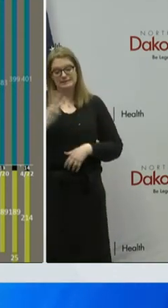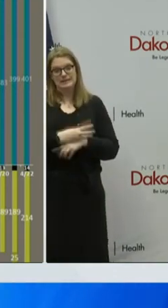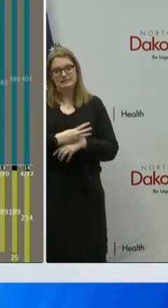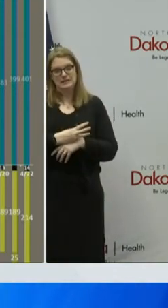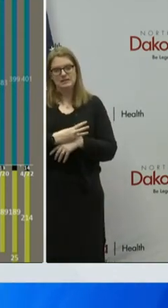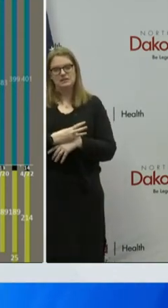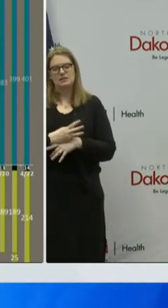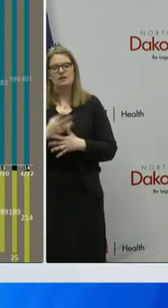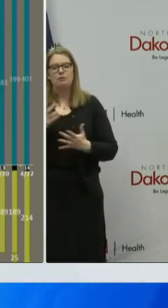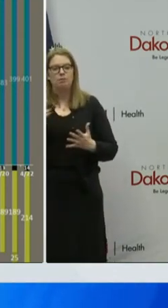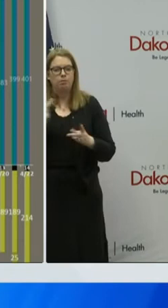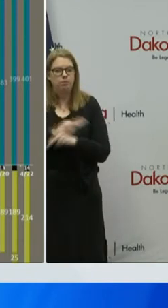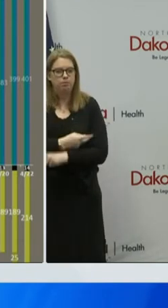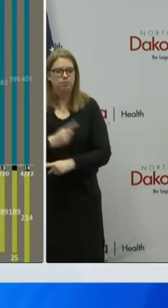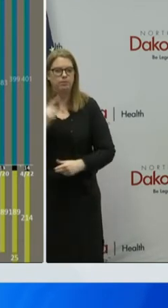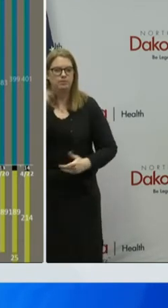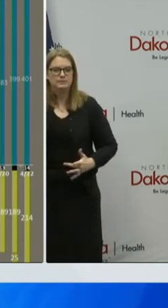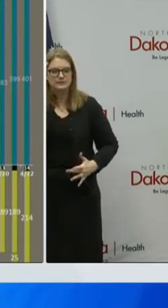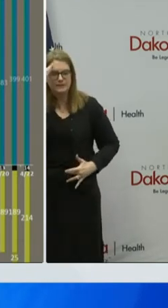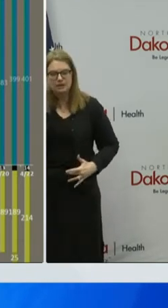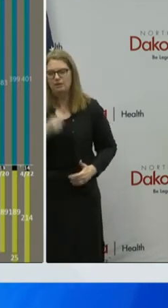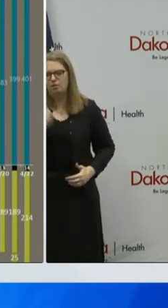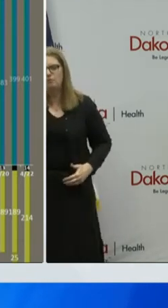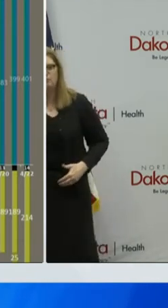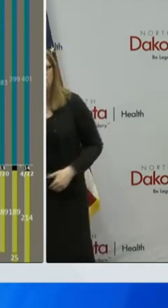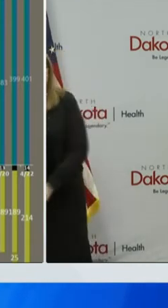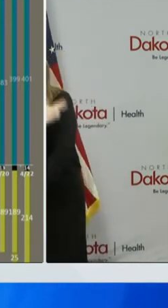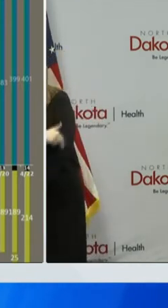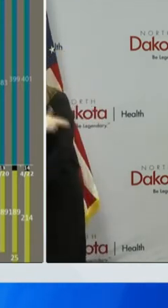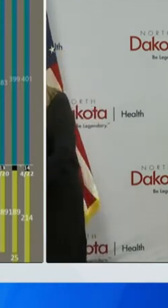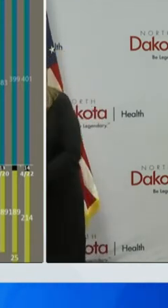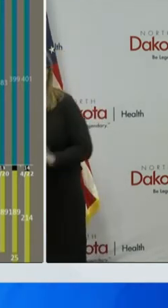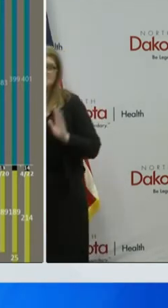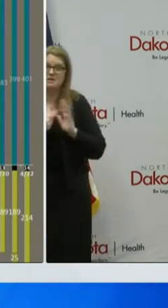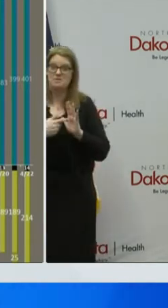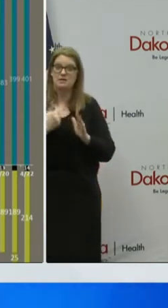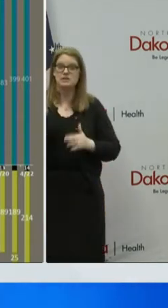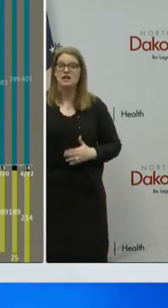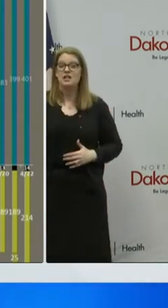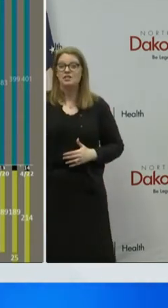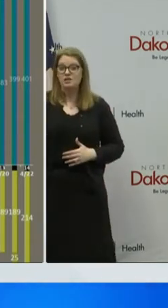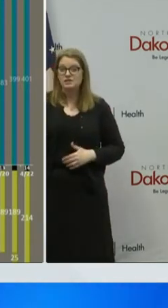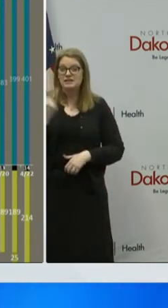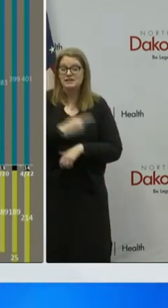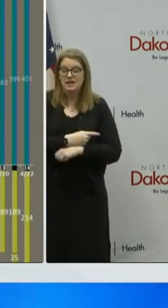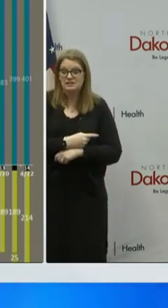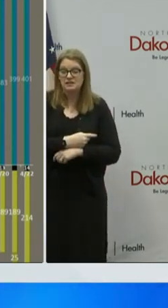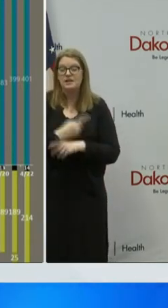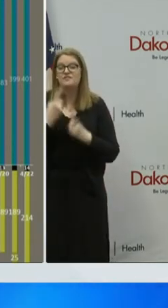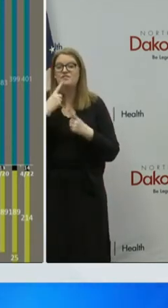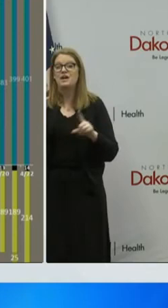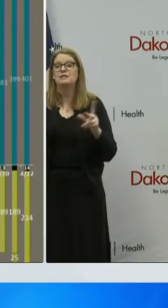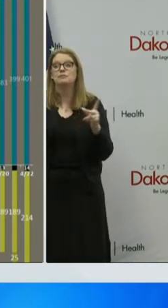DAYS, IN SOME CASES IT'S BEEN AS LONG AS 13 DAYS LATER, WHEN YOU MIGHT HAVE A MAXIMUM INCREASE TO HOSPITALIZATION.